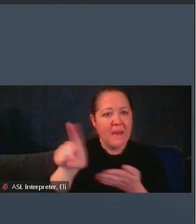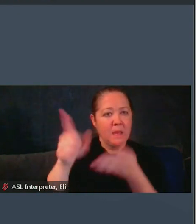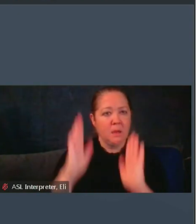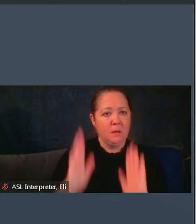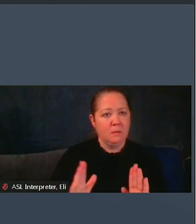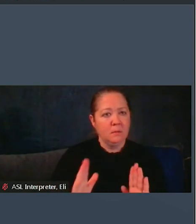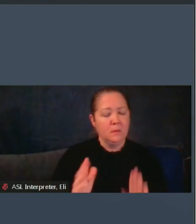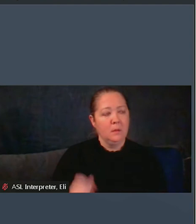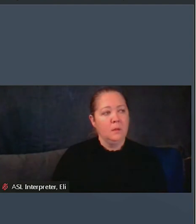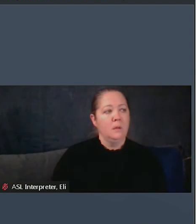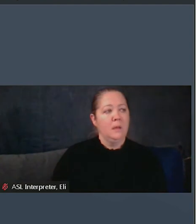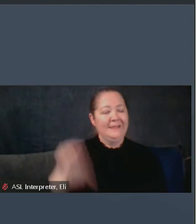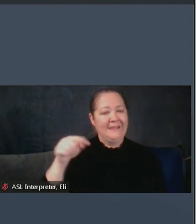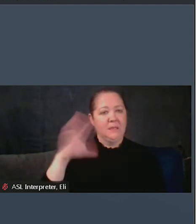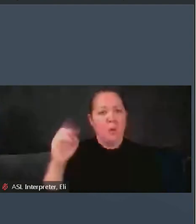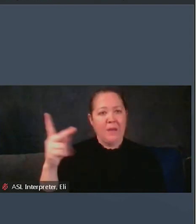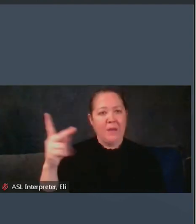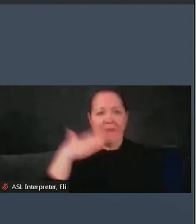I appreciate it. Okay, Ms. Mallory.